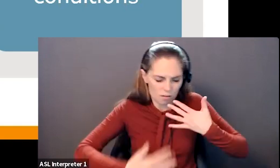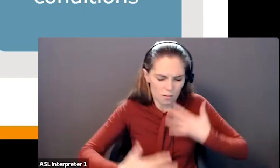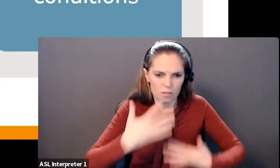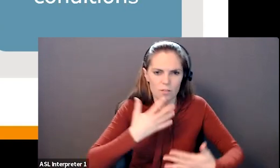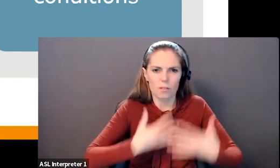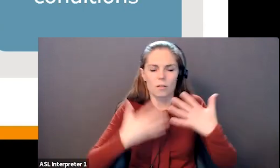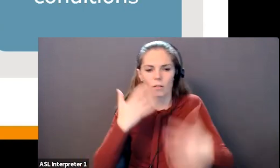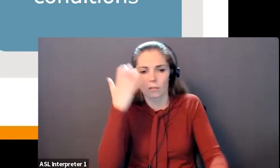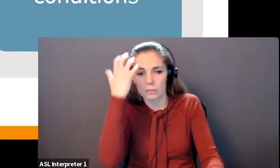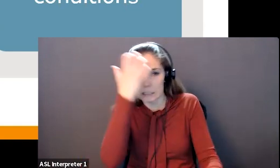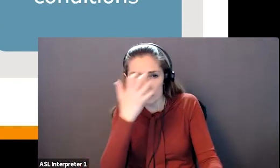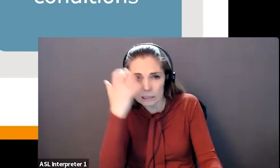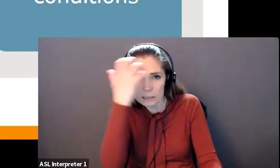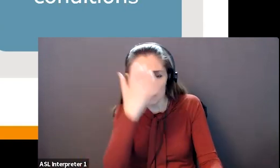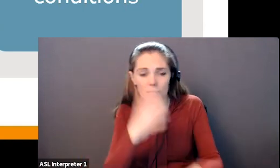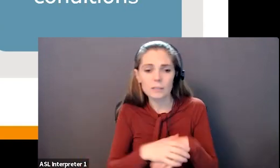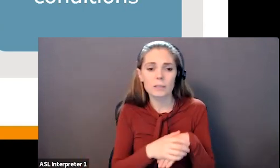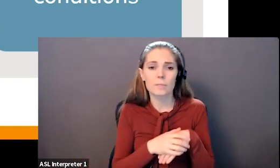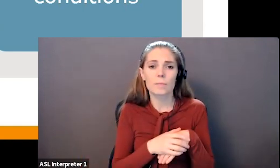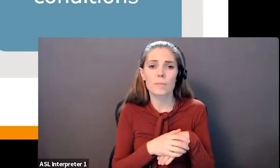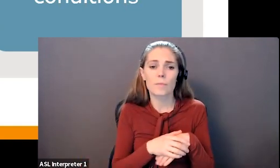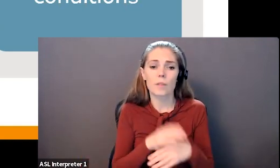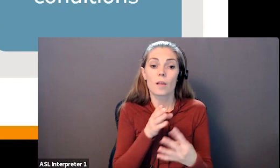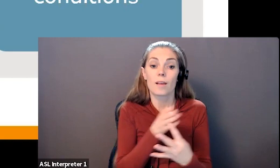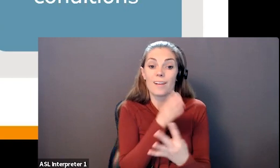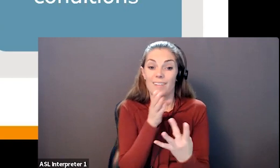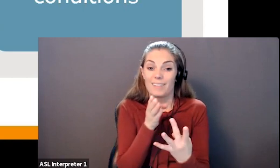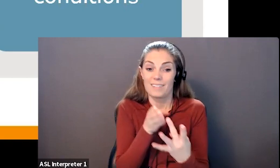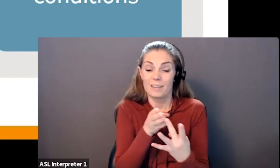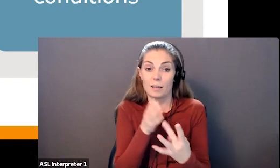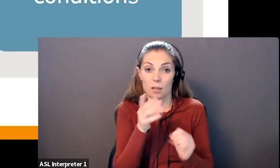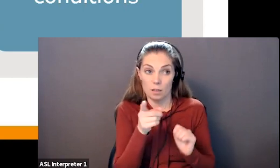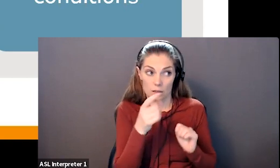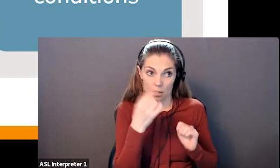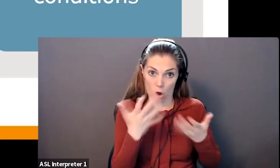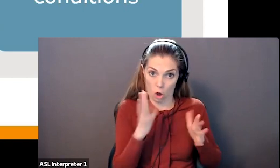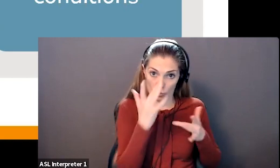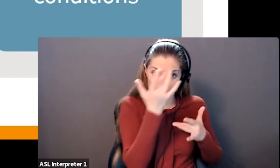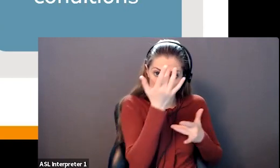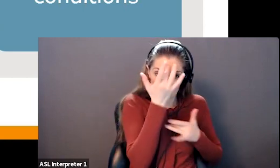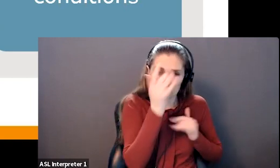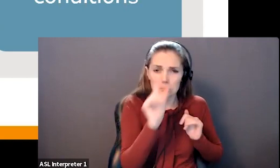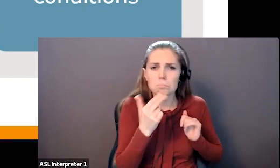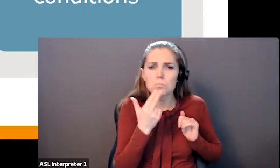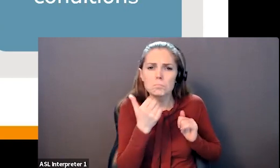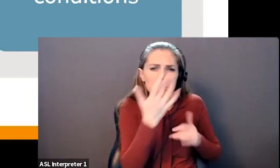Aggravations of pre-existing is a big one we're seeing so people who may have had either unmanaged